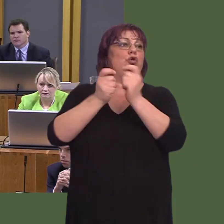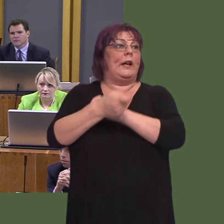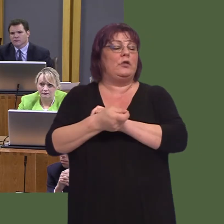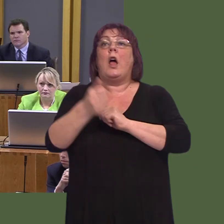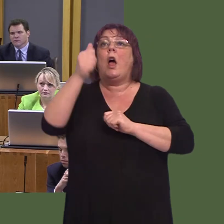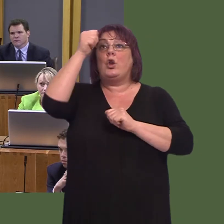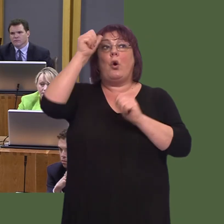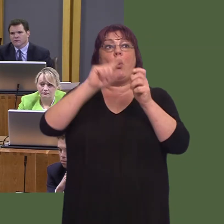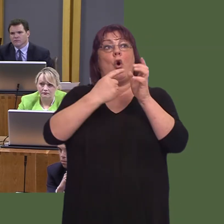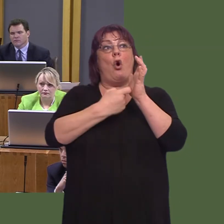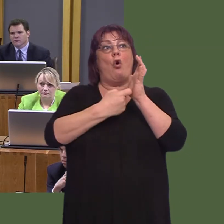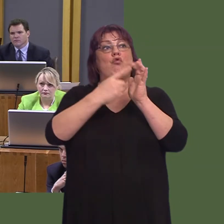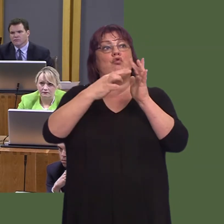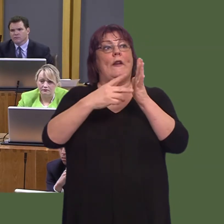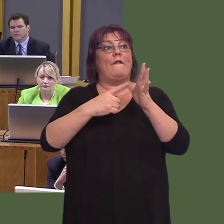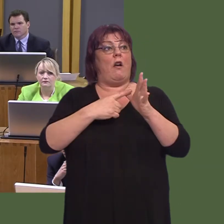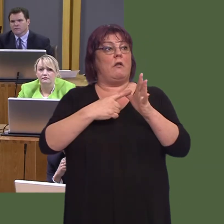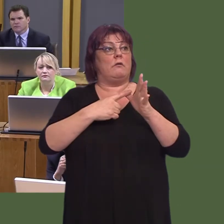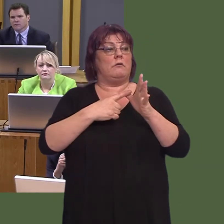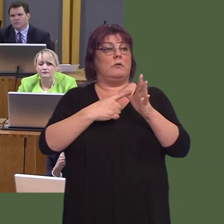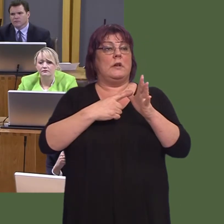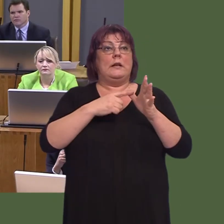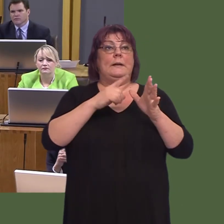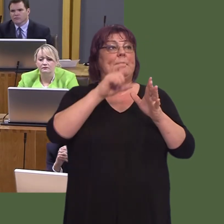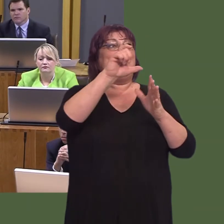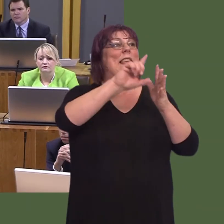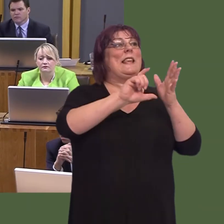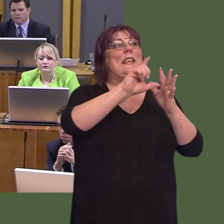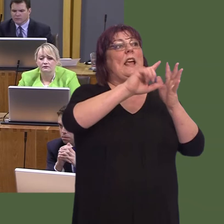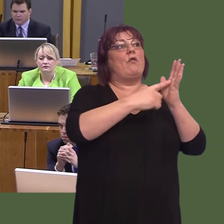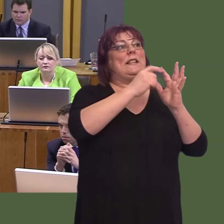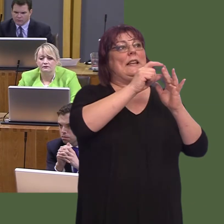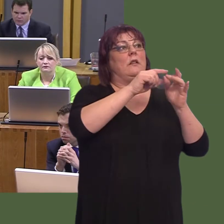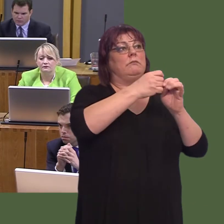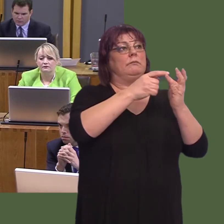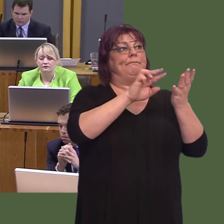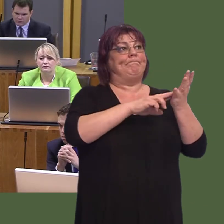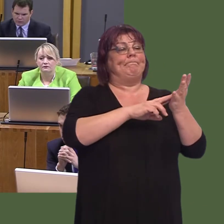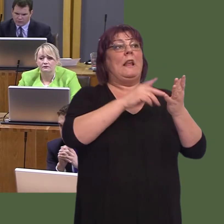bus services there at very short notice, and then it was left to other private operators to step in and fill the gap.